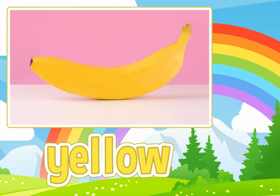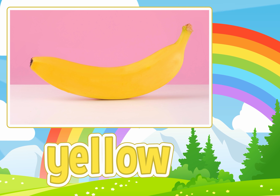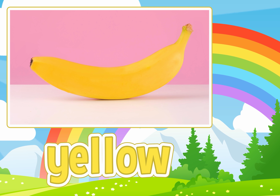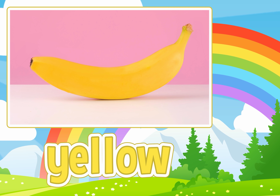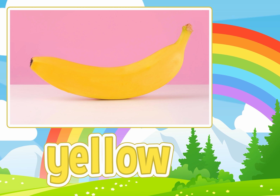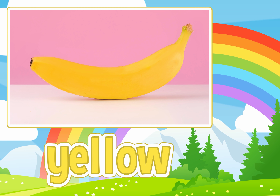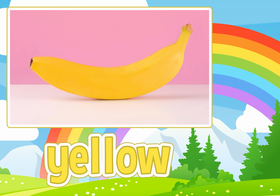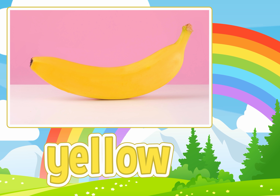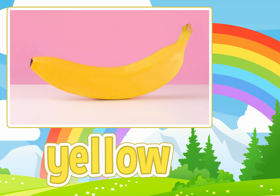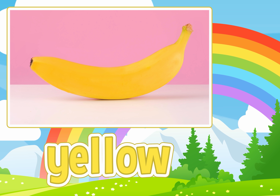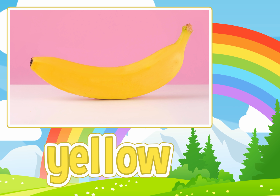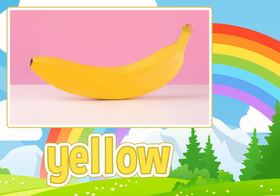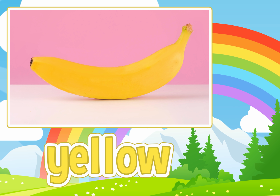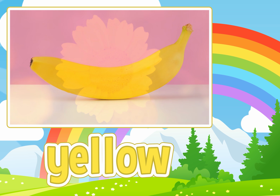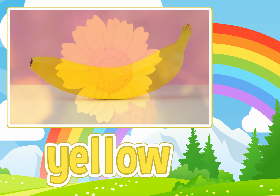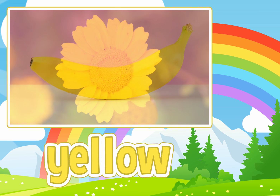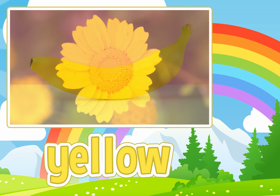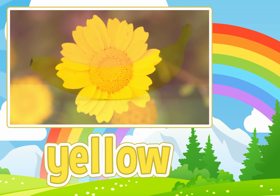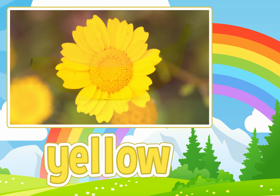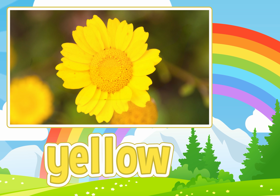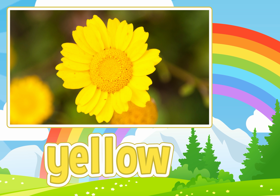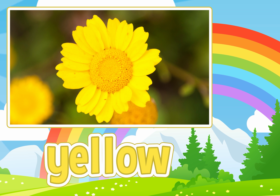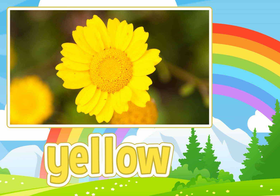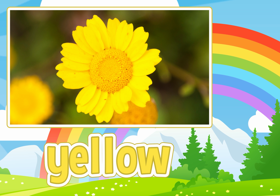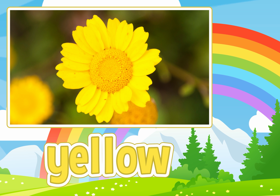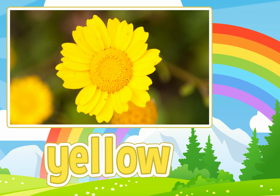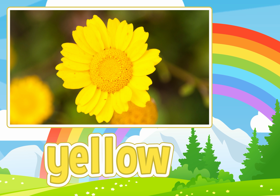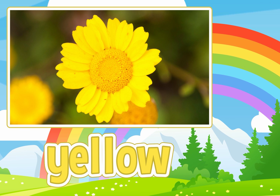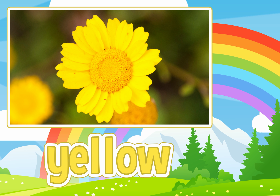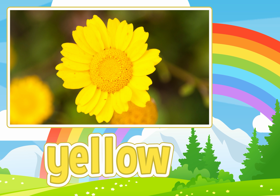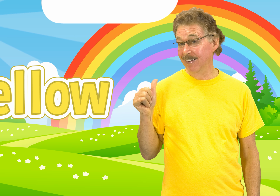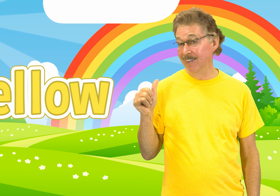A yellow banana A yellow daisy